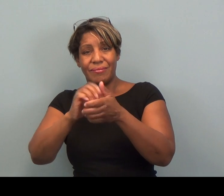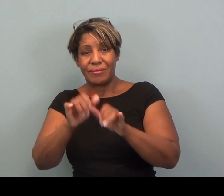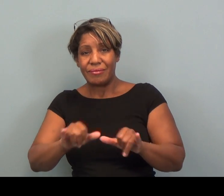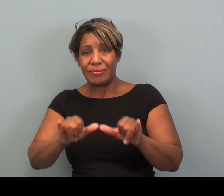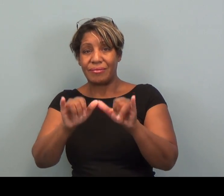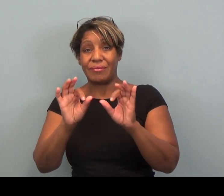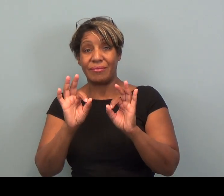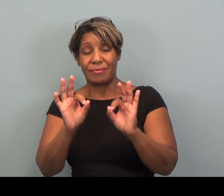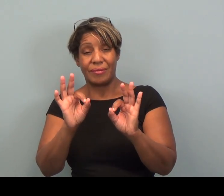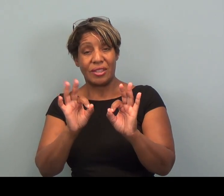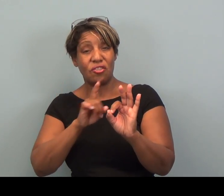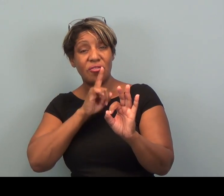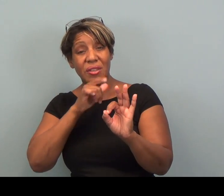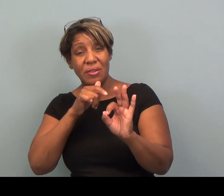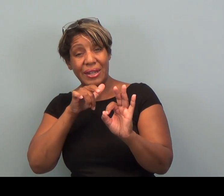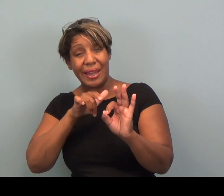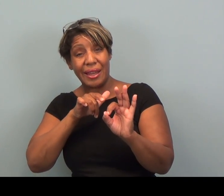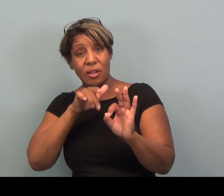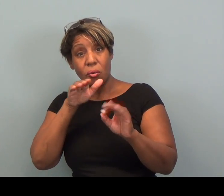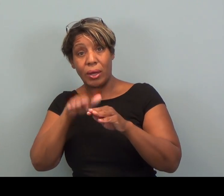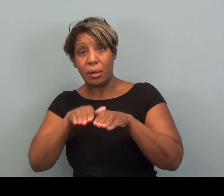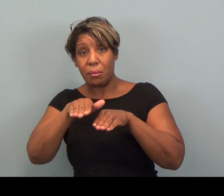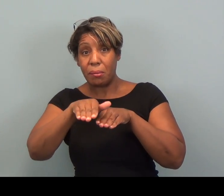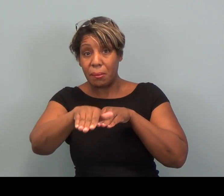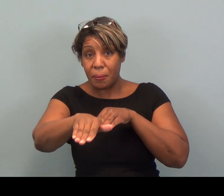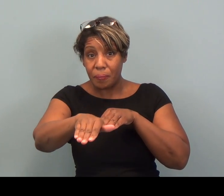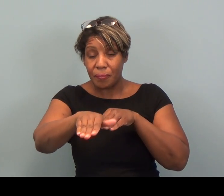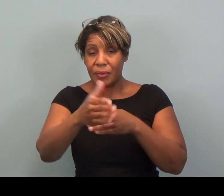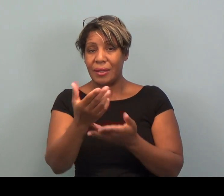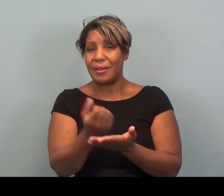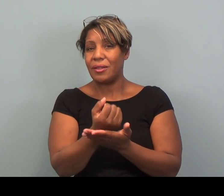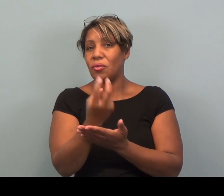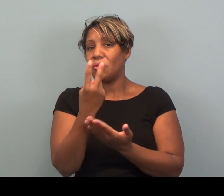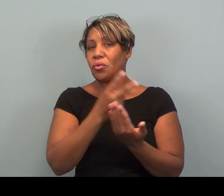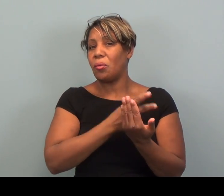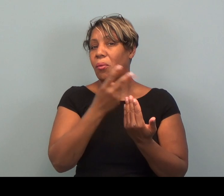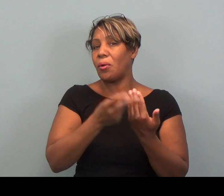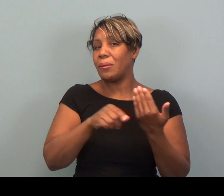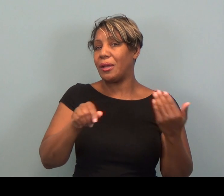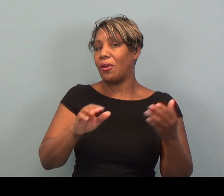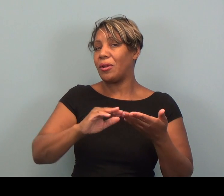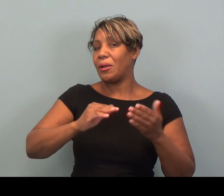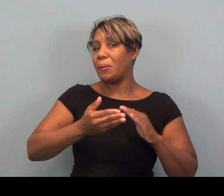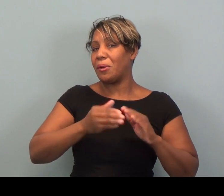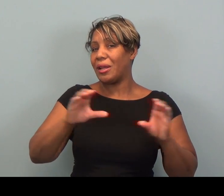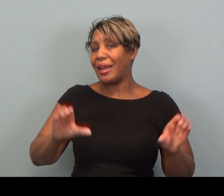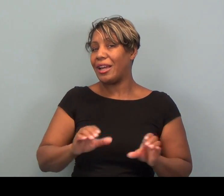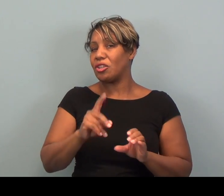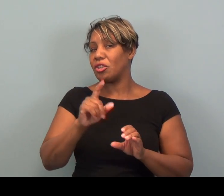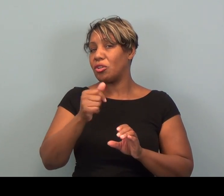so that, you know, you're not really taking two steps ahead by using two programs of Community Action Duluth,